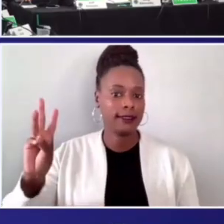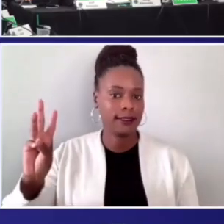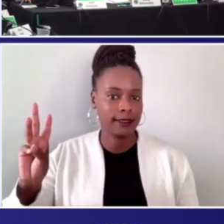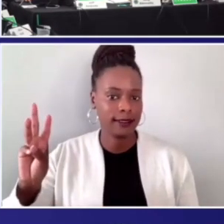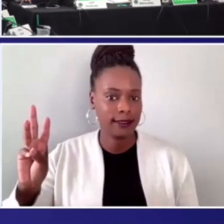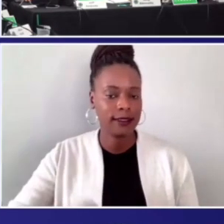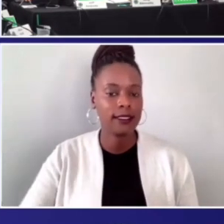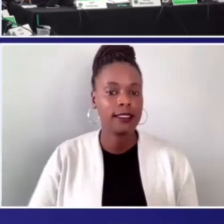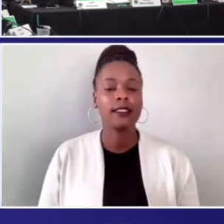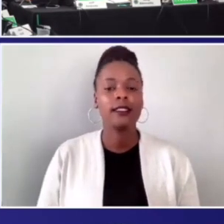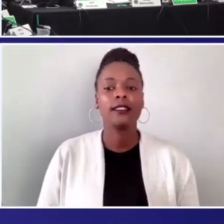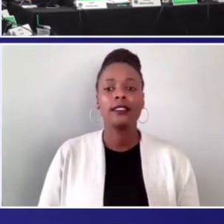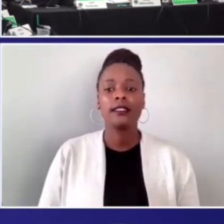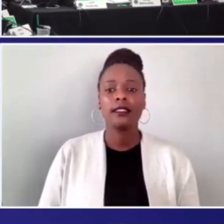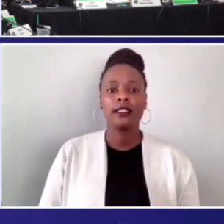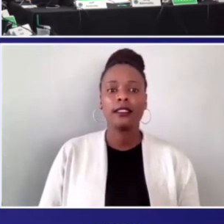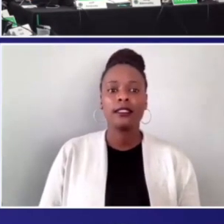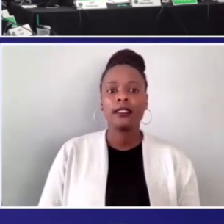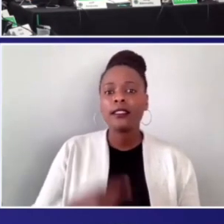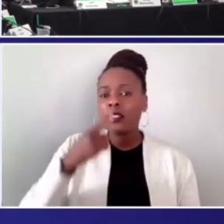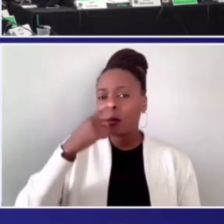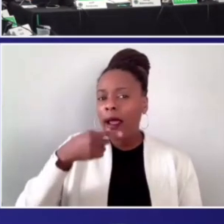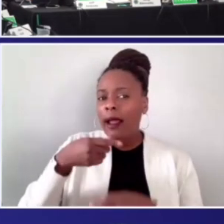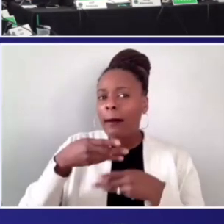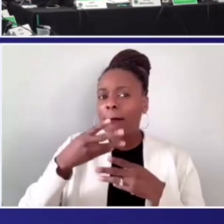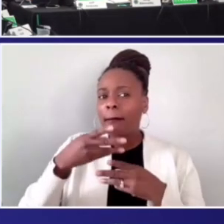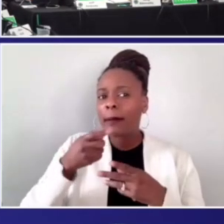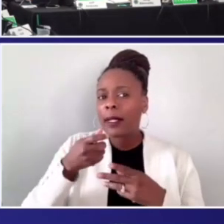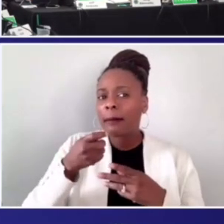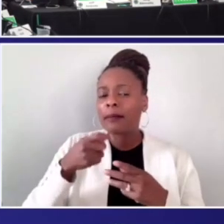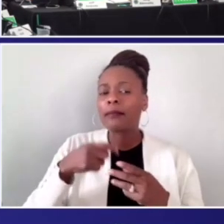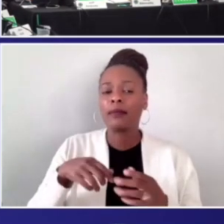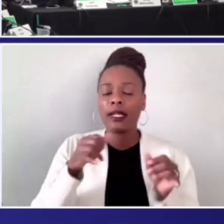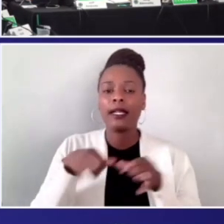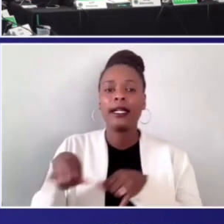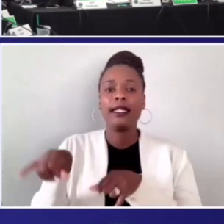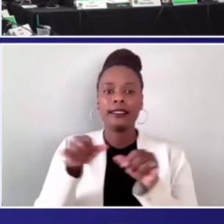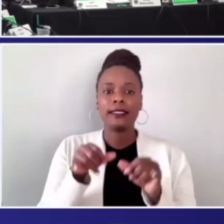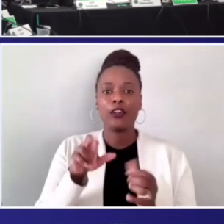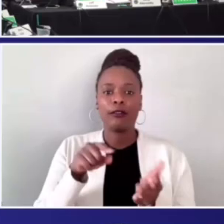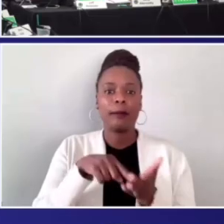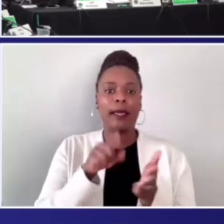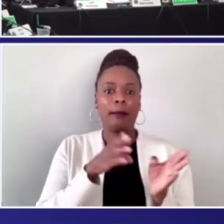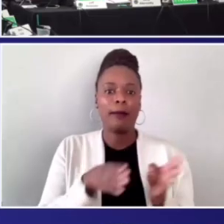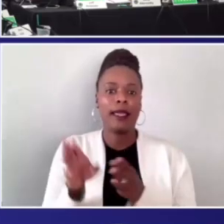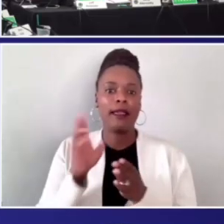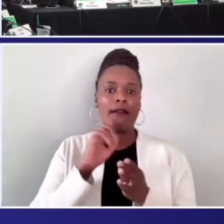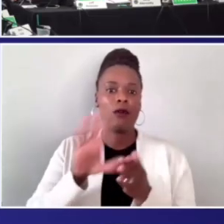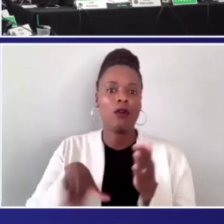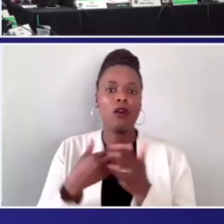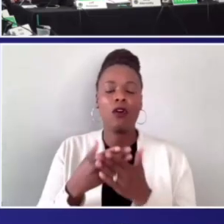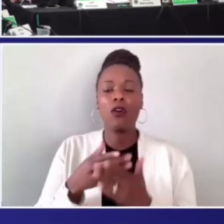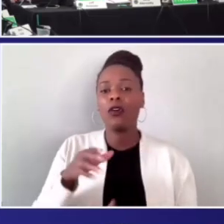Linea, would you go up just a little bit? Let me see the first part of that. So the Standard Repayment Plan for all direct subsidized. So right there,